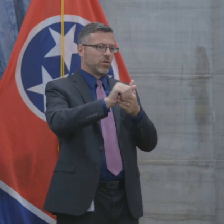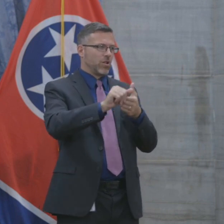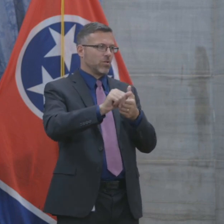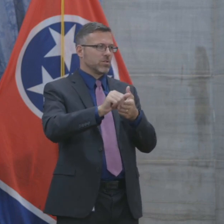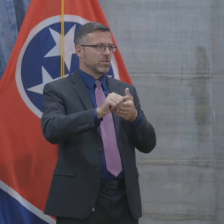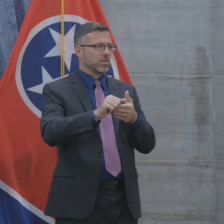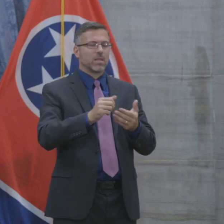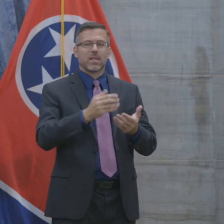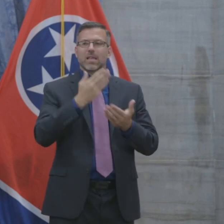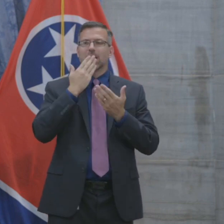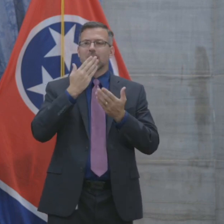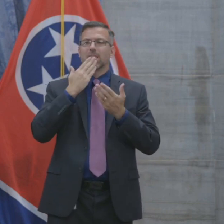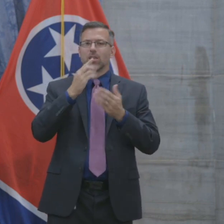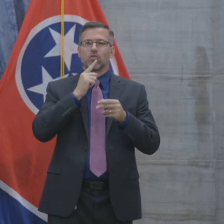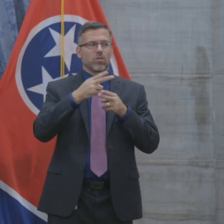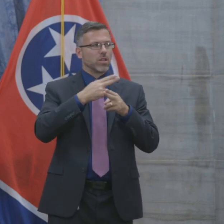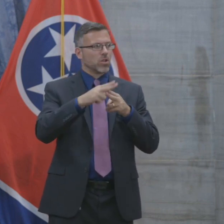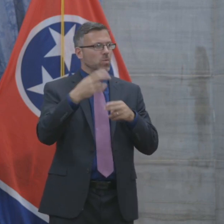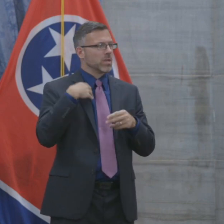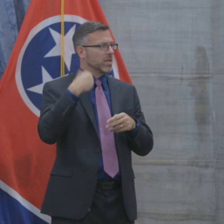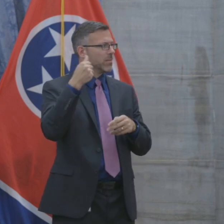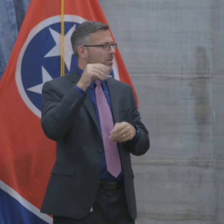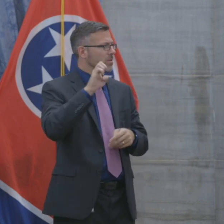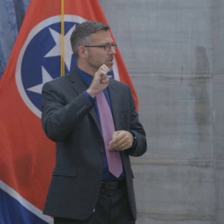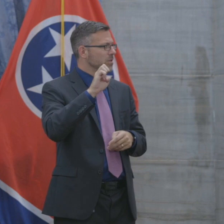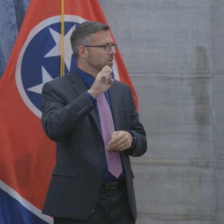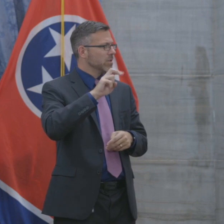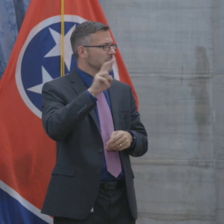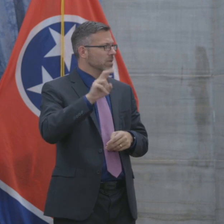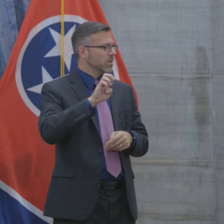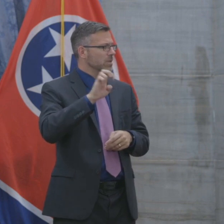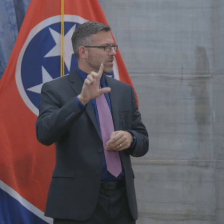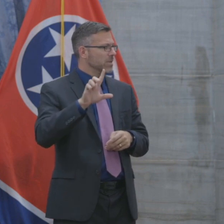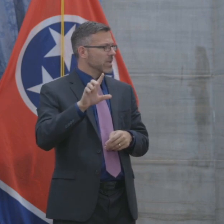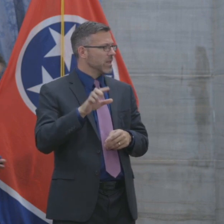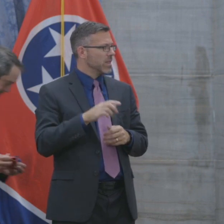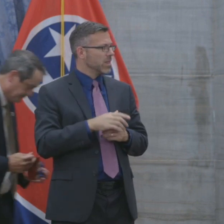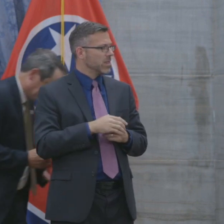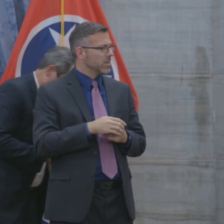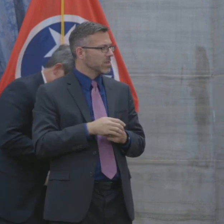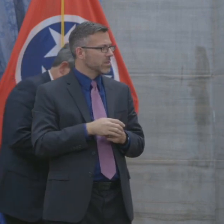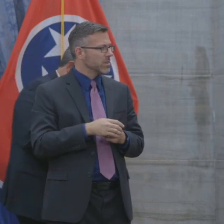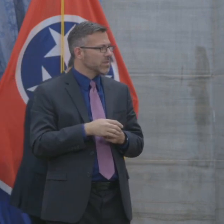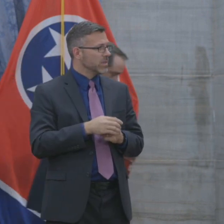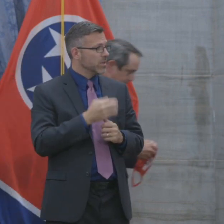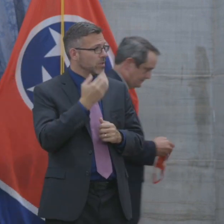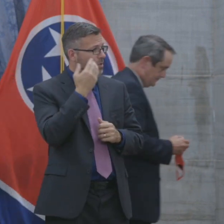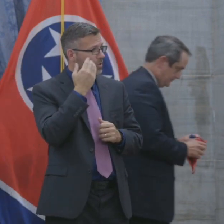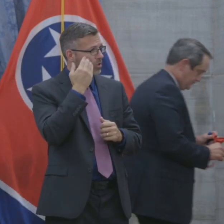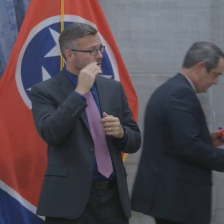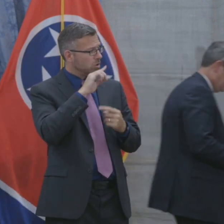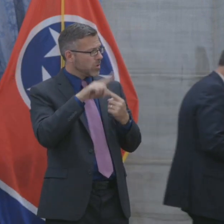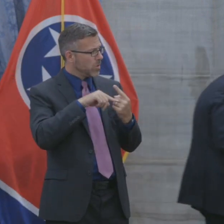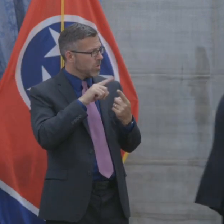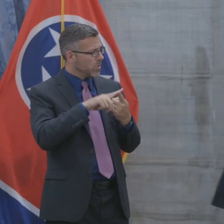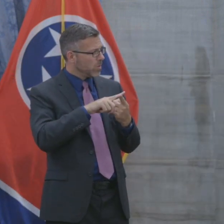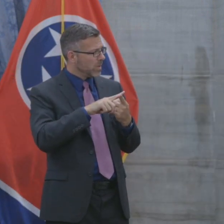intent to apply. And so FEMA has to be cautious because there's only so much money to go around. And so right now the